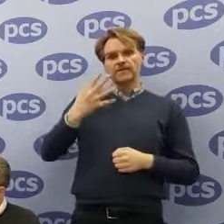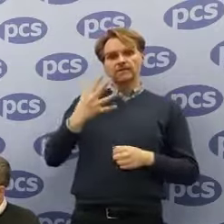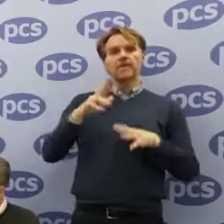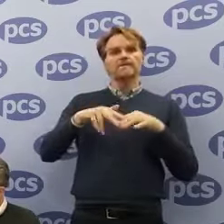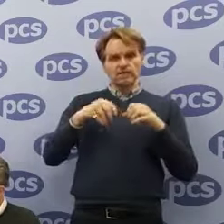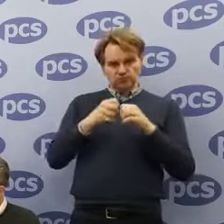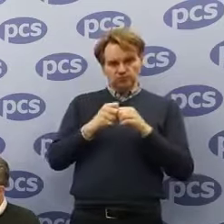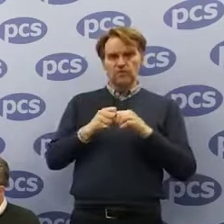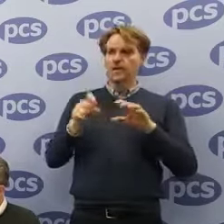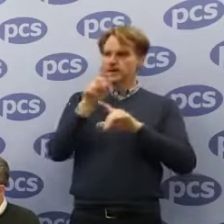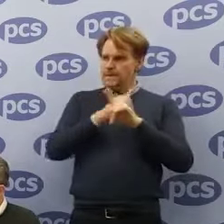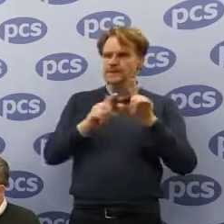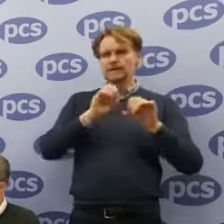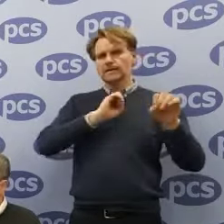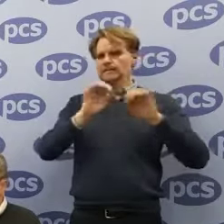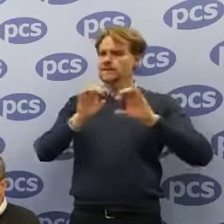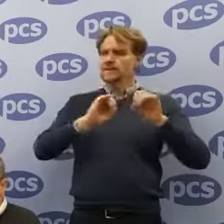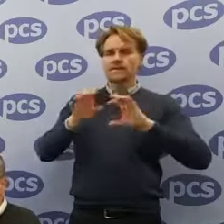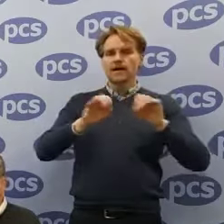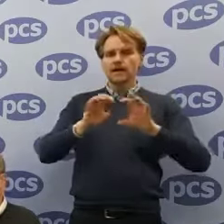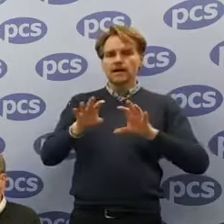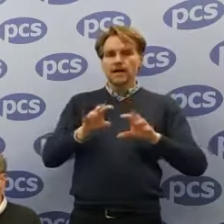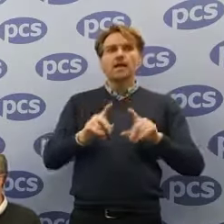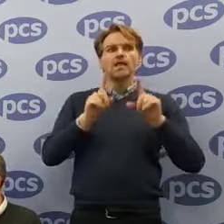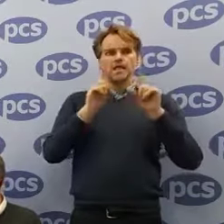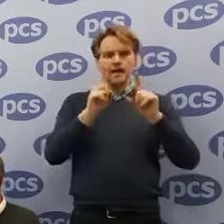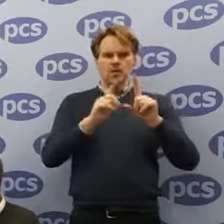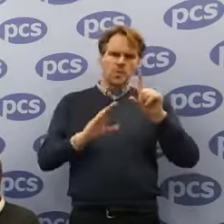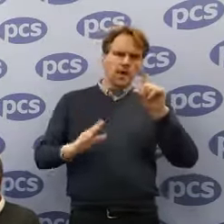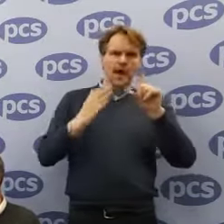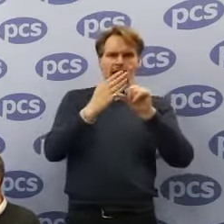consultation responses in and that's when we aim to make a decision moving